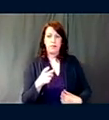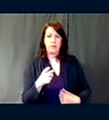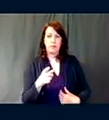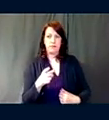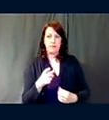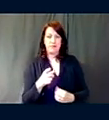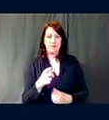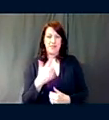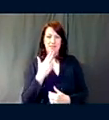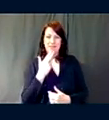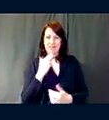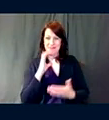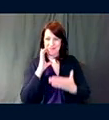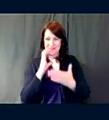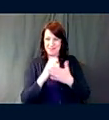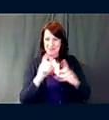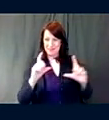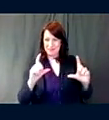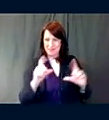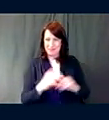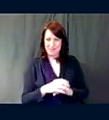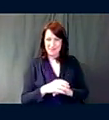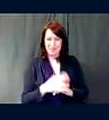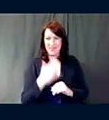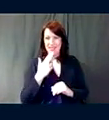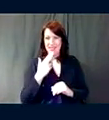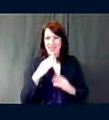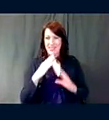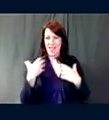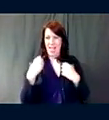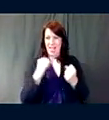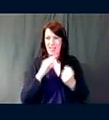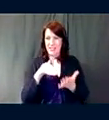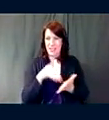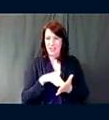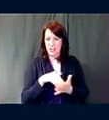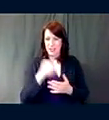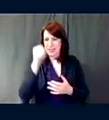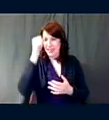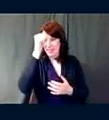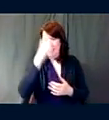WILL SHOW YOU AFTER THE LITTLE